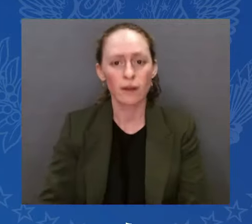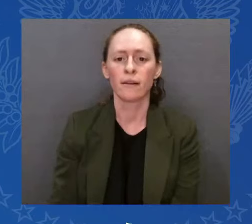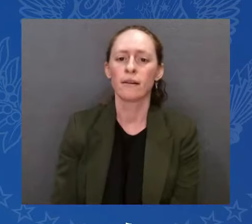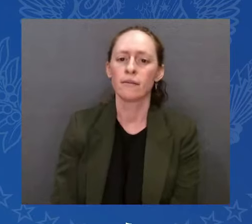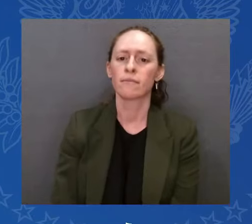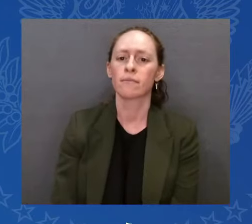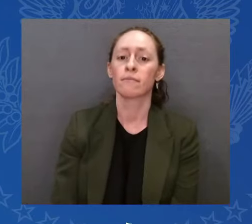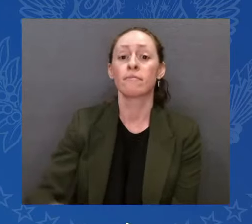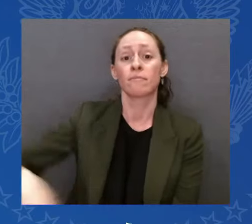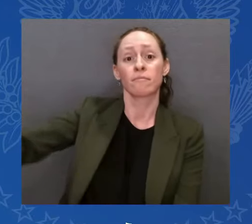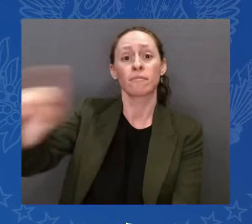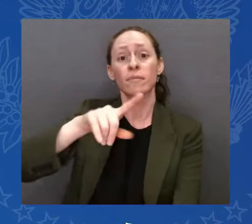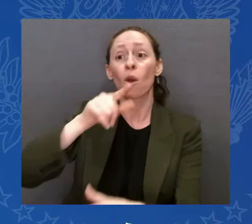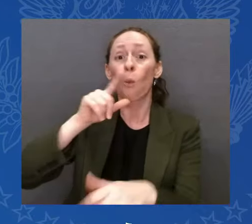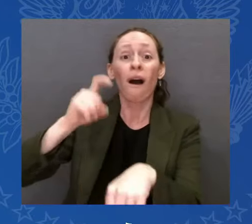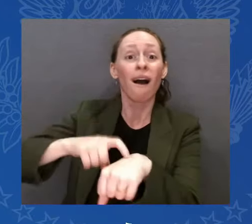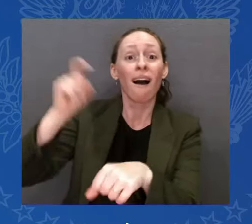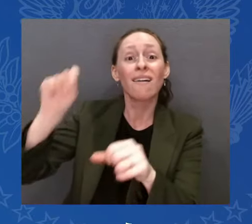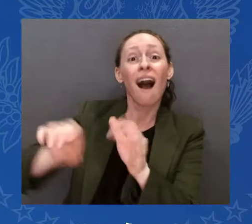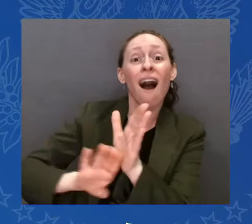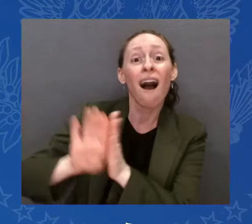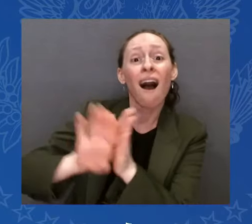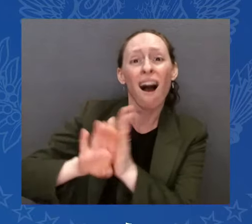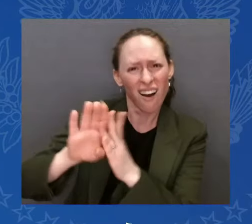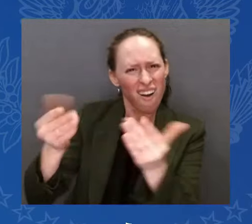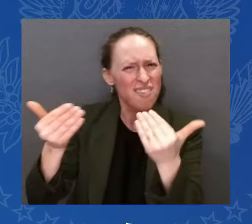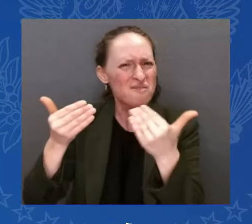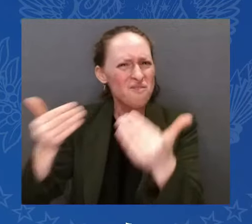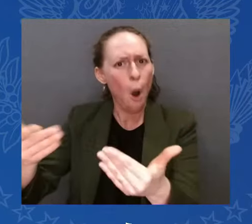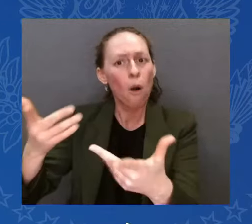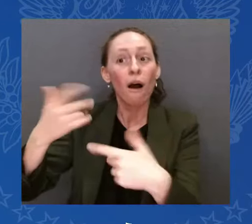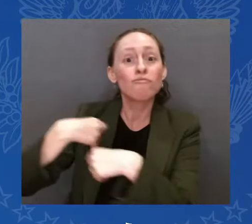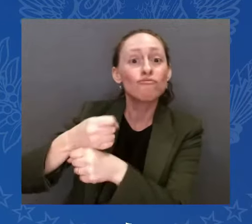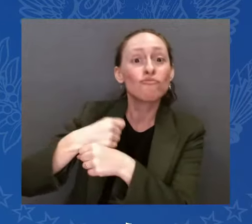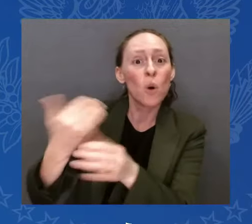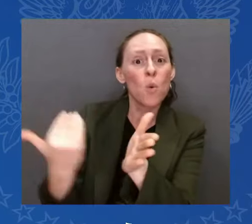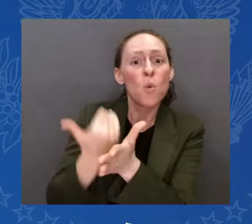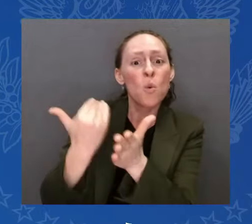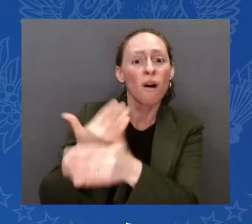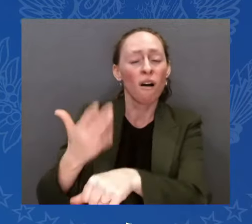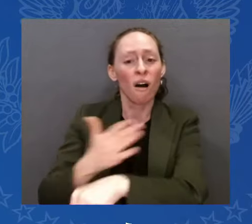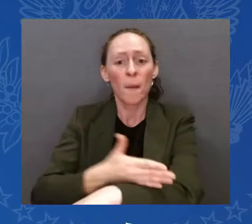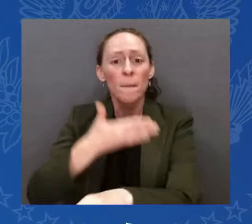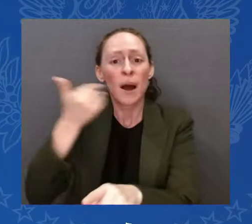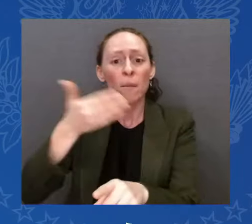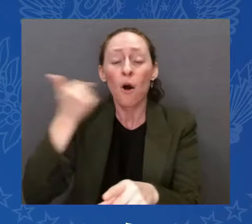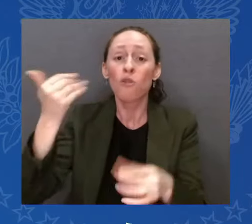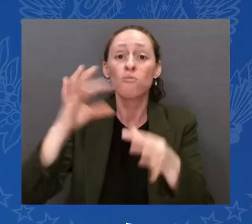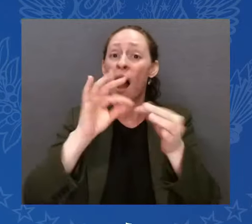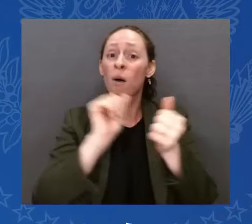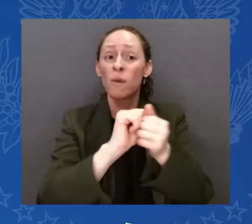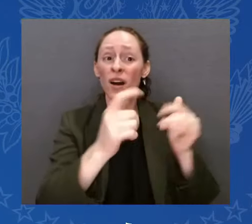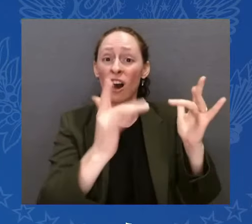from cybersecurity to public health to ar- -- agriculture to education and, quite frankly, so much more.